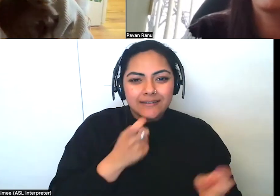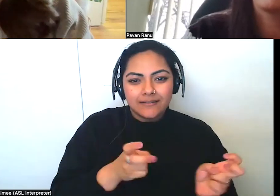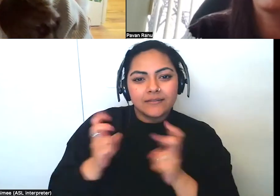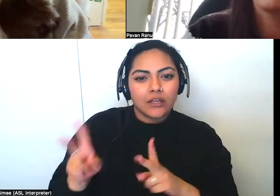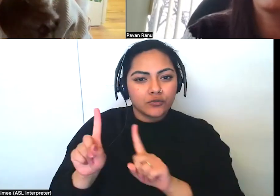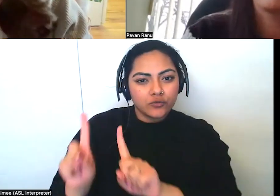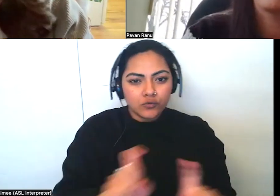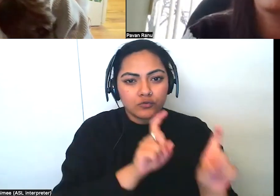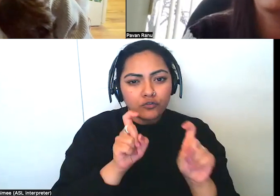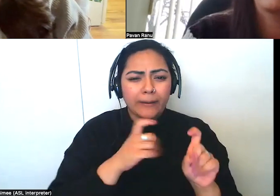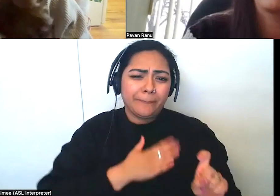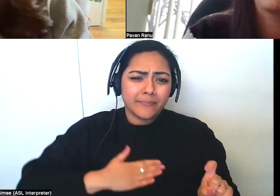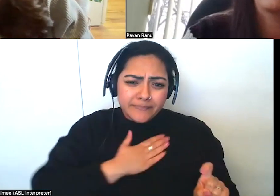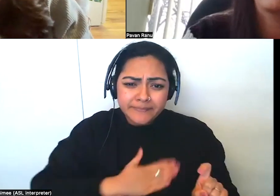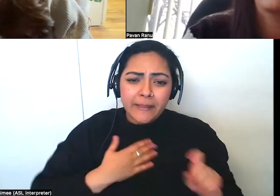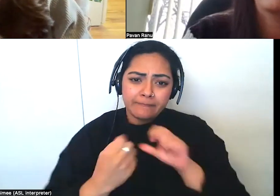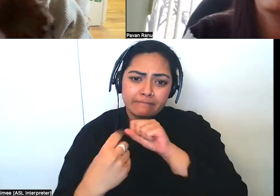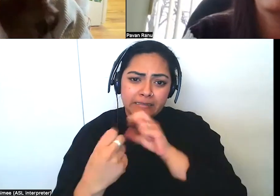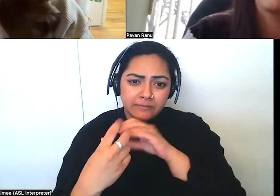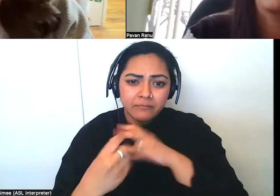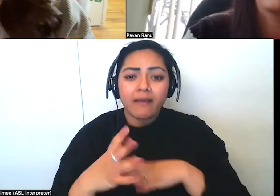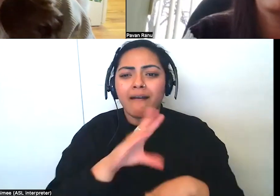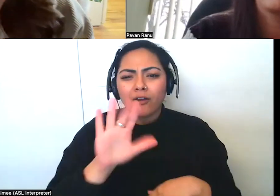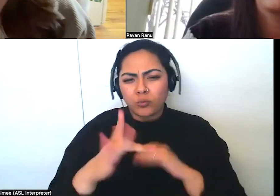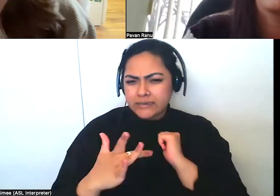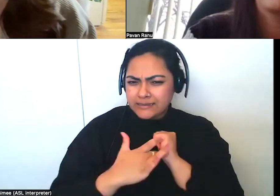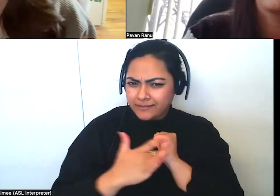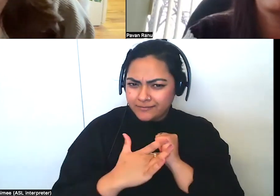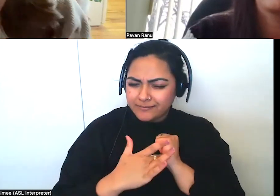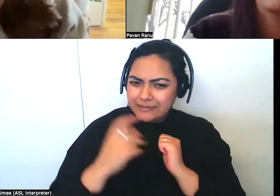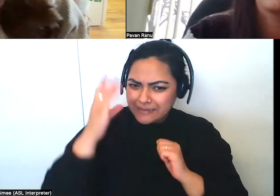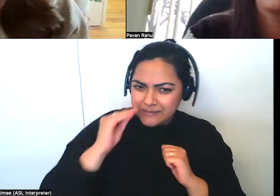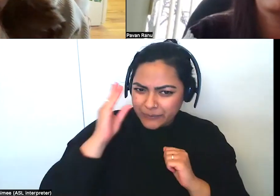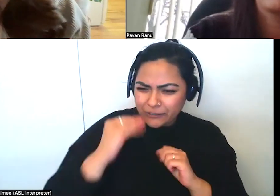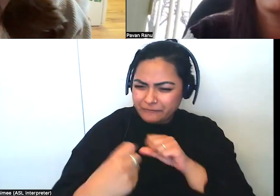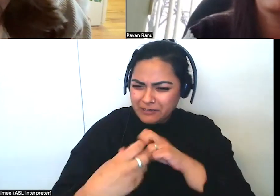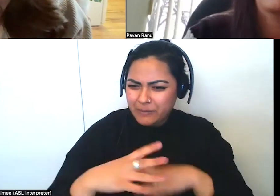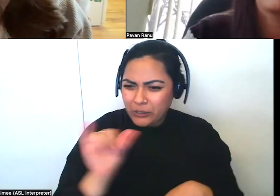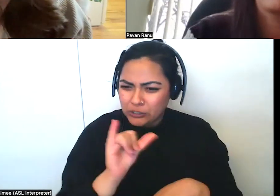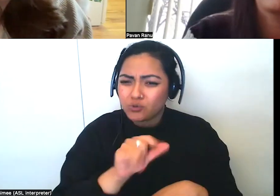this useful, and how your technical experience of the session was. Thank you, again, Pavan, so much